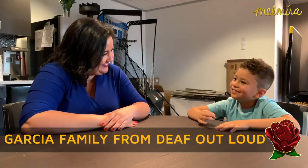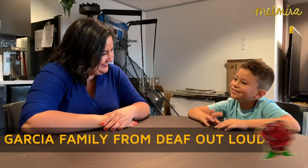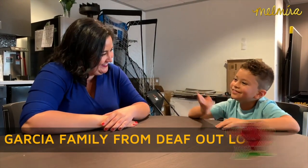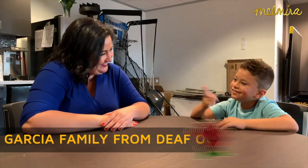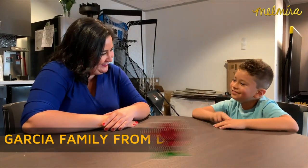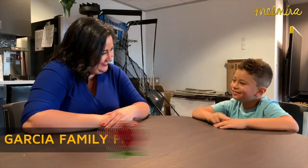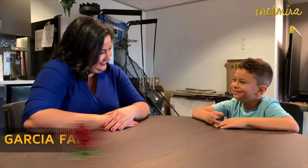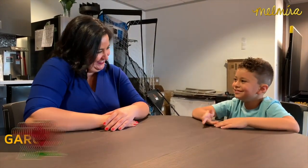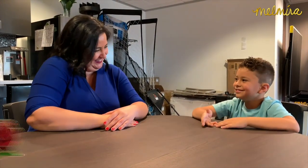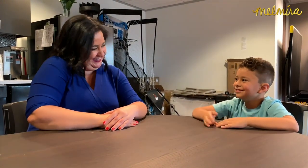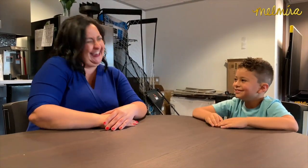Of course.